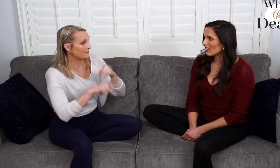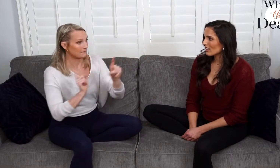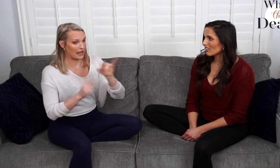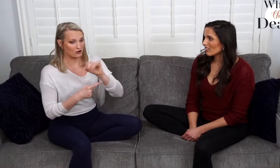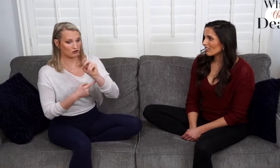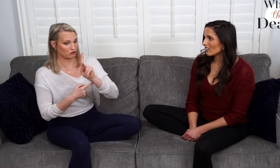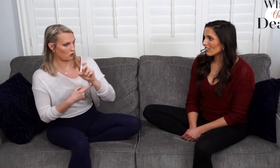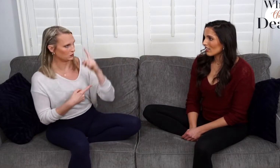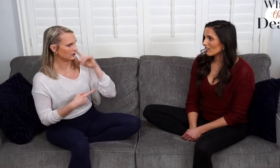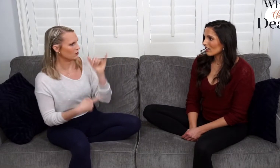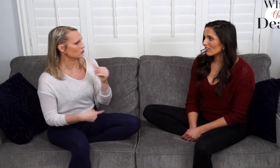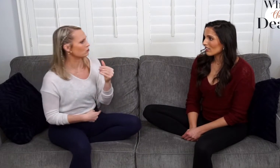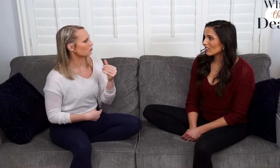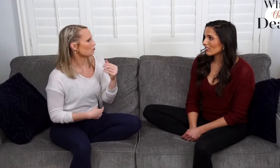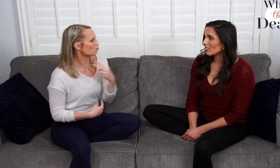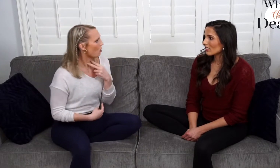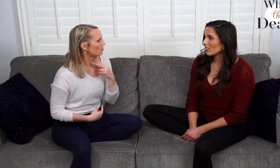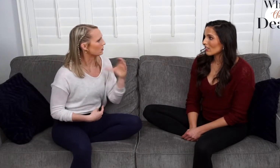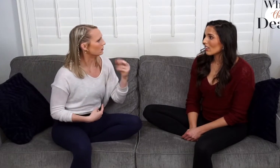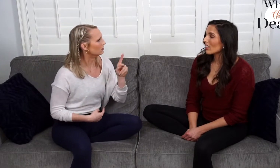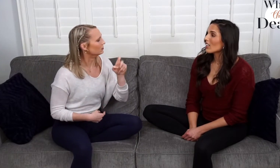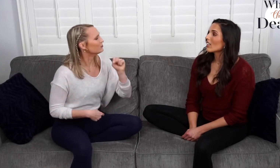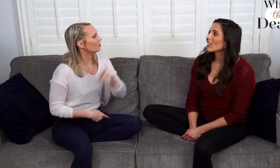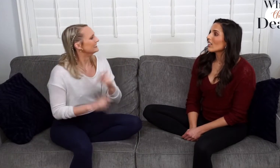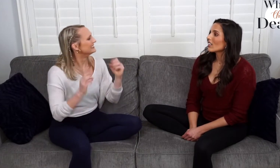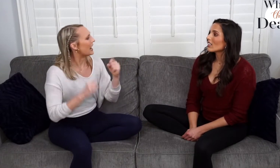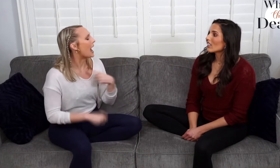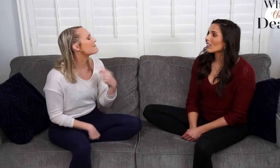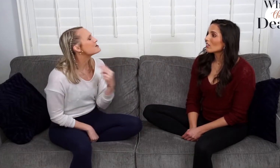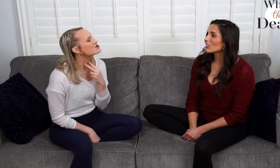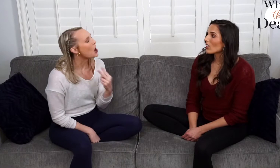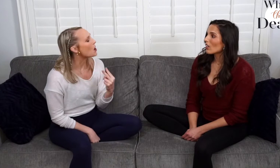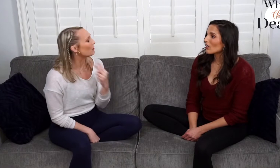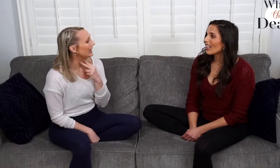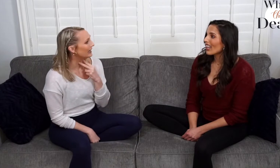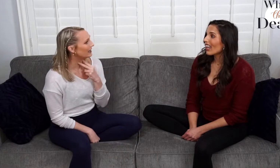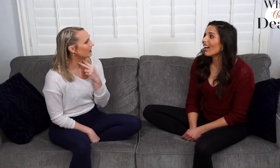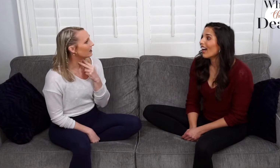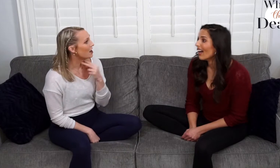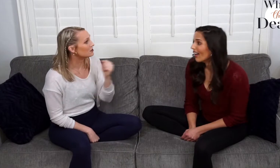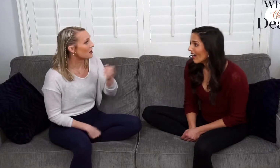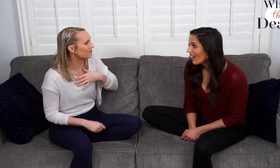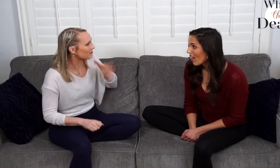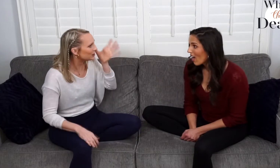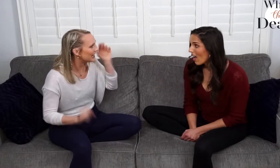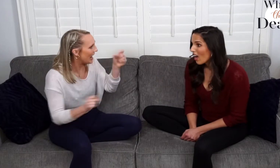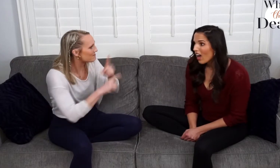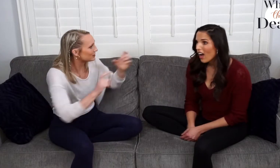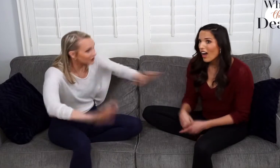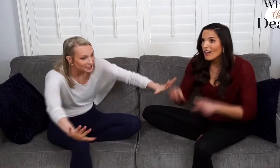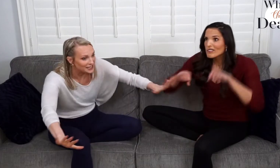“Oh, I'm joking.” But “Joke” sounds like “Choke” so she signed, “I'm choking!”So you can only imagine